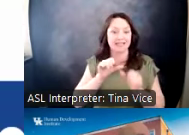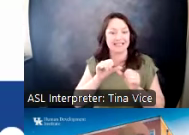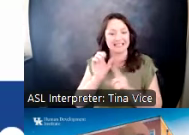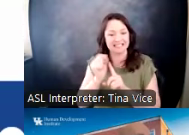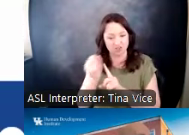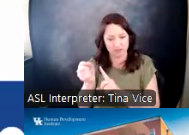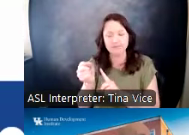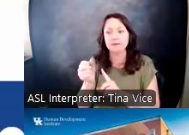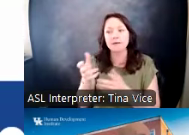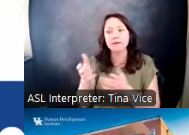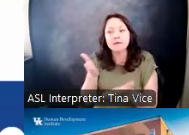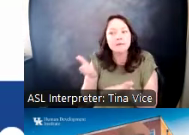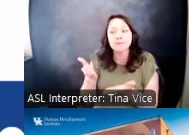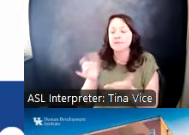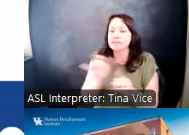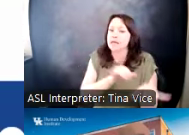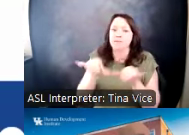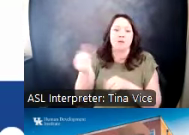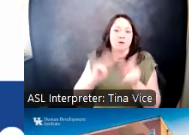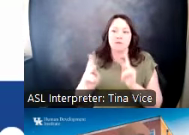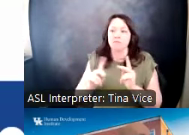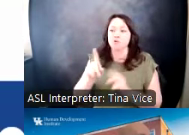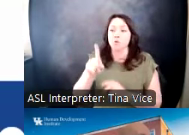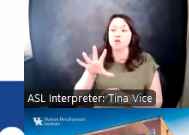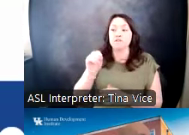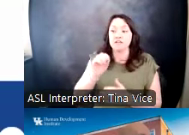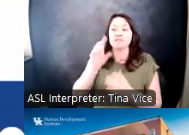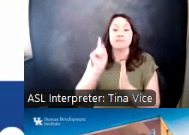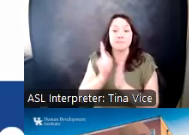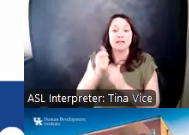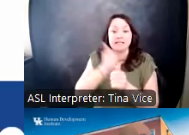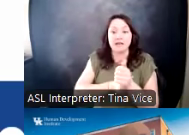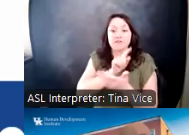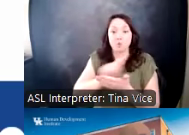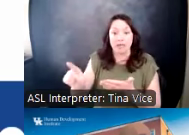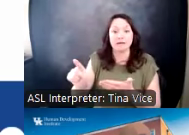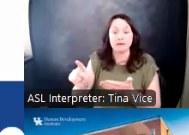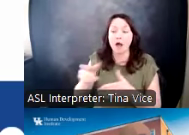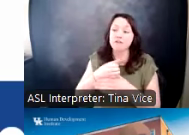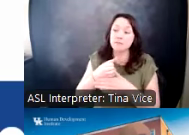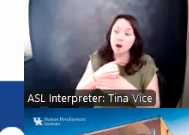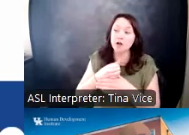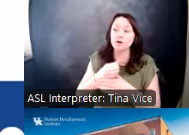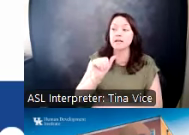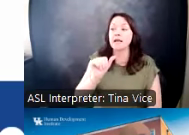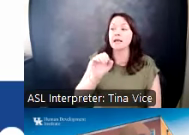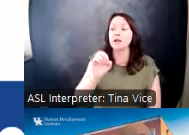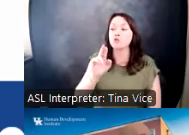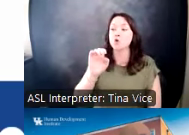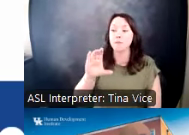else. So, 150 minutes per week of moderate aerobic exercise and two times